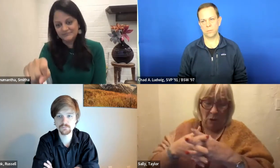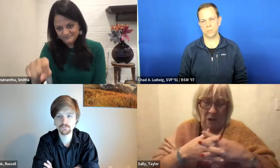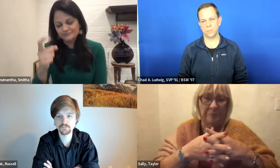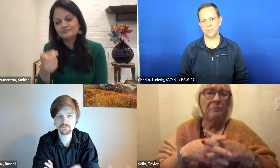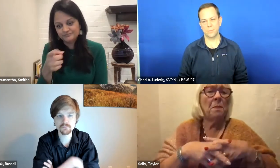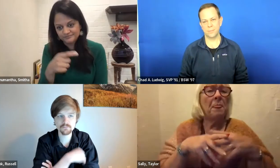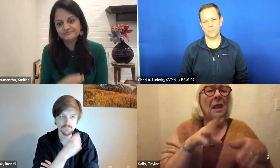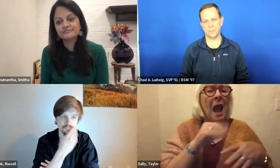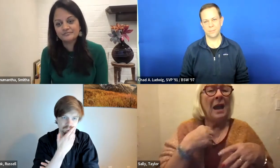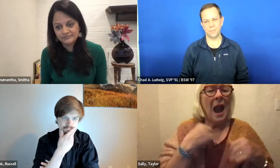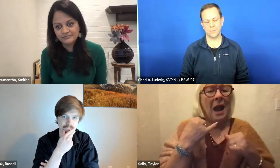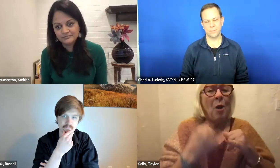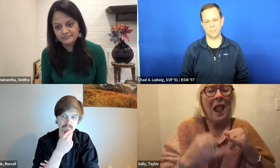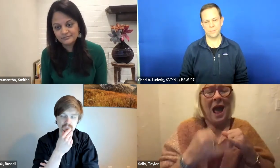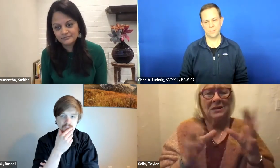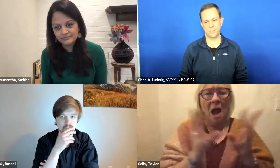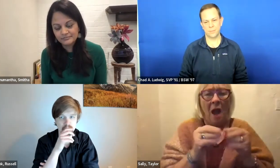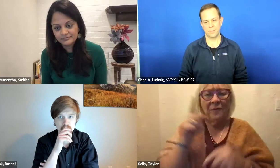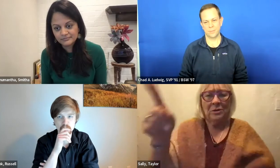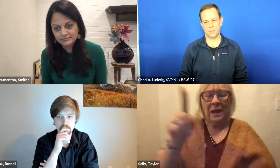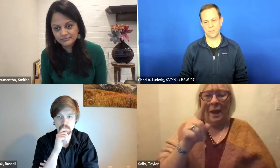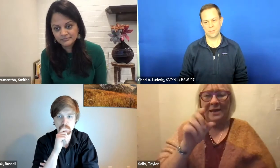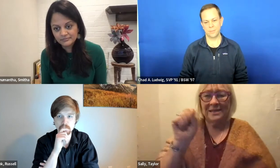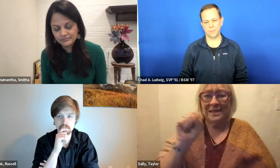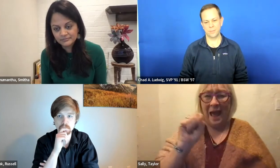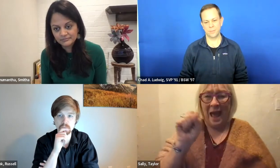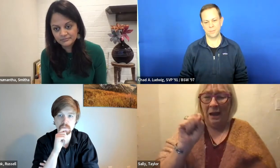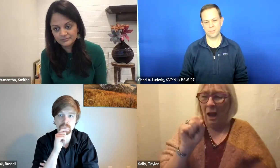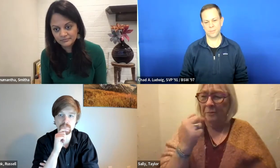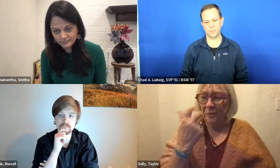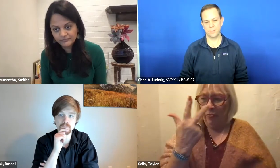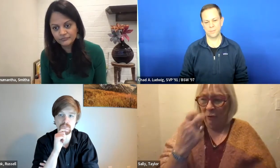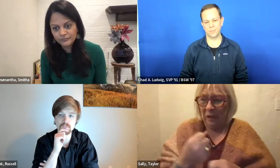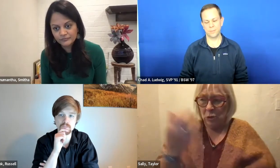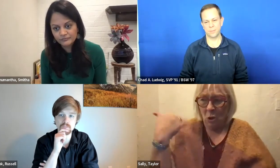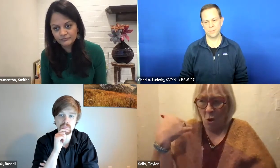the Deaf Seniors of America, and the last conference was in Seattle.